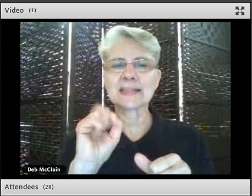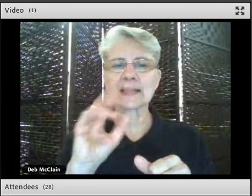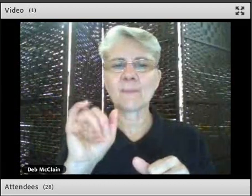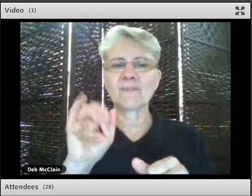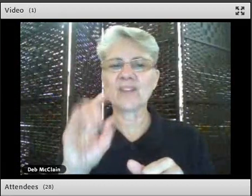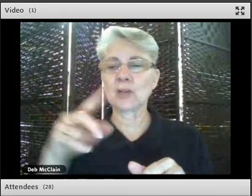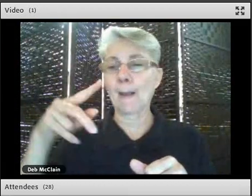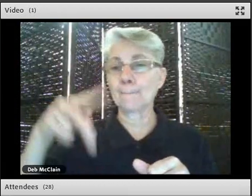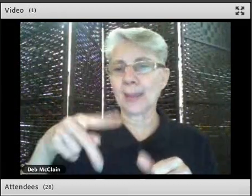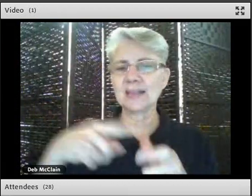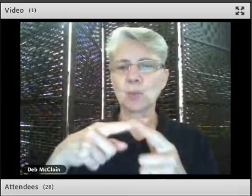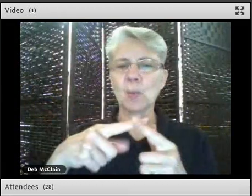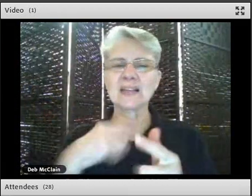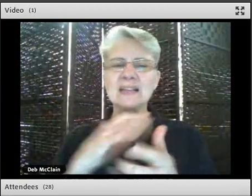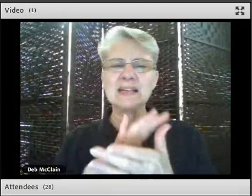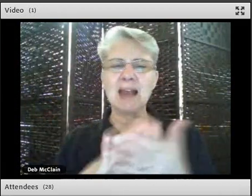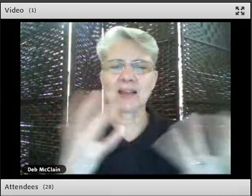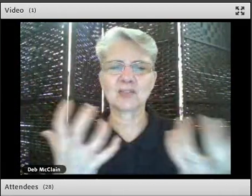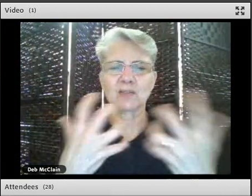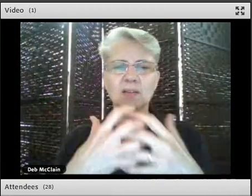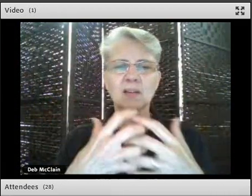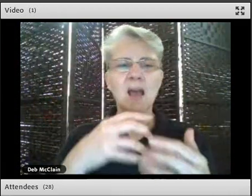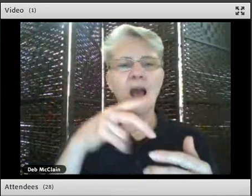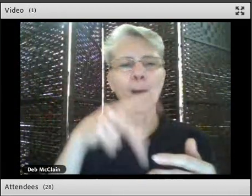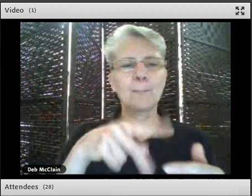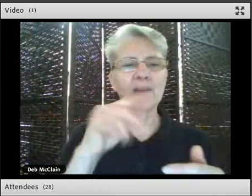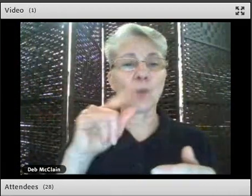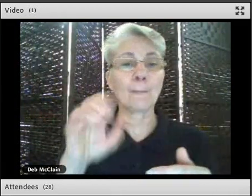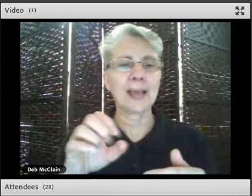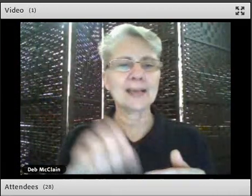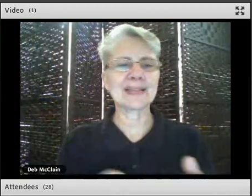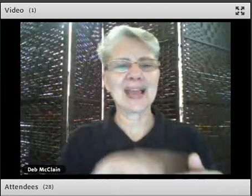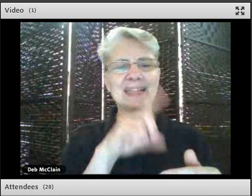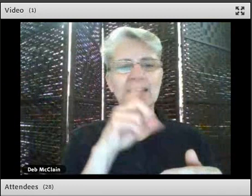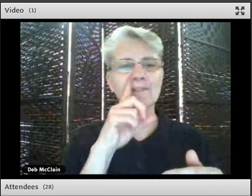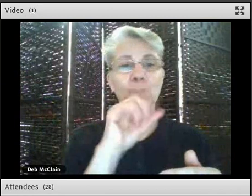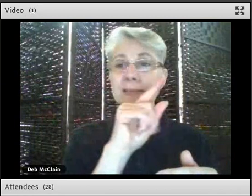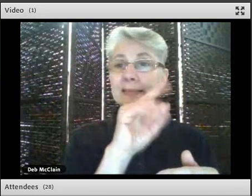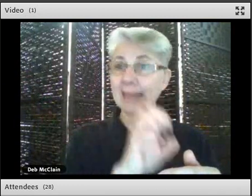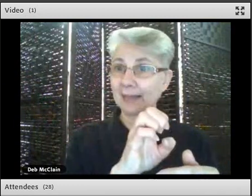There is a date standard to follow,